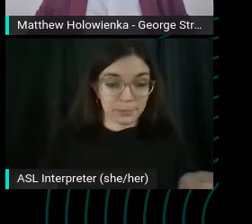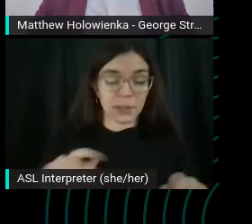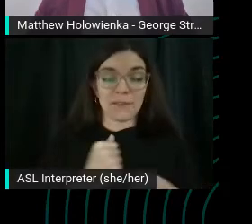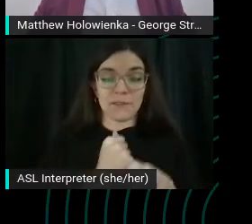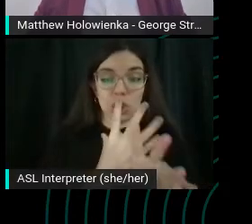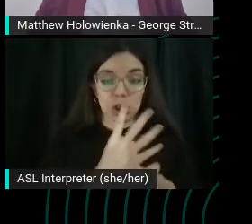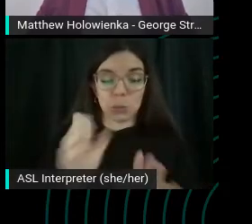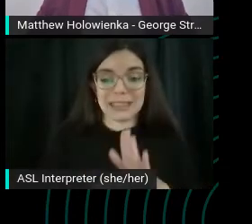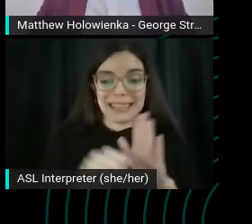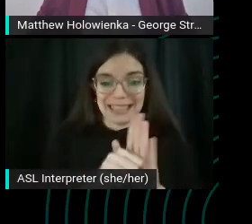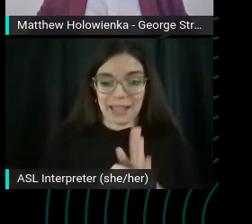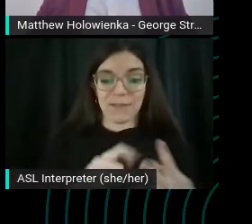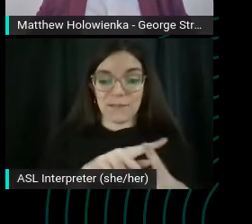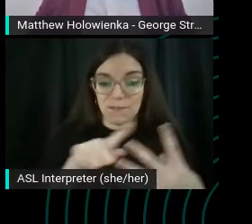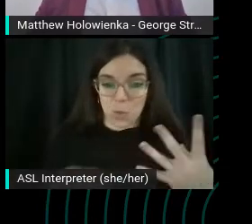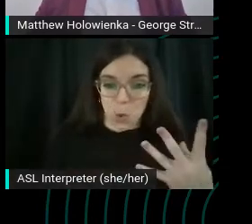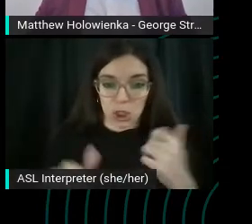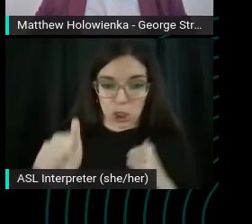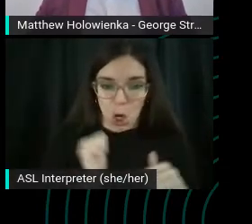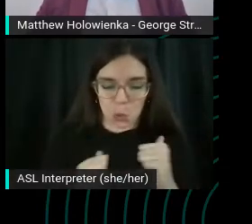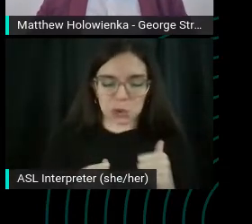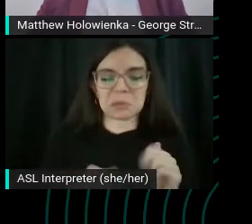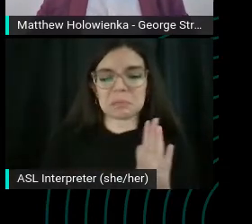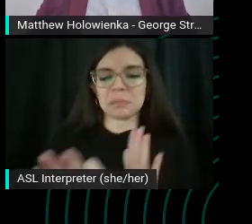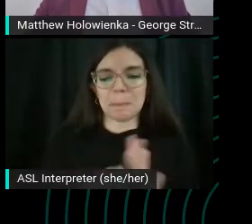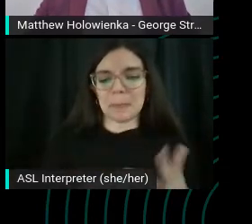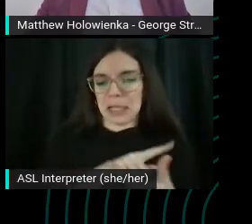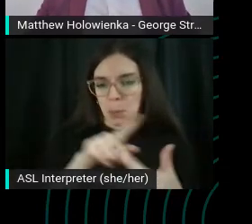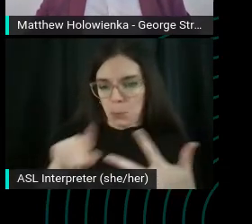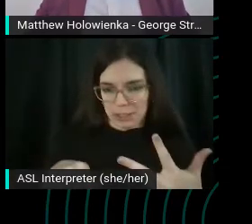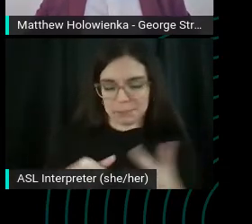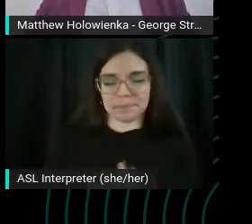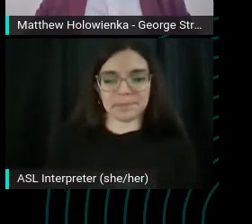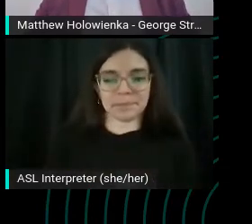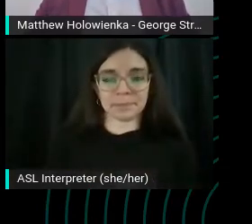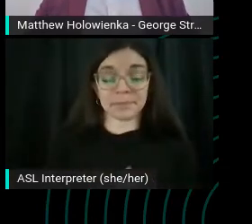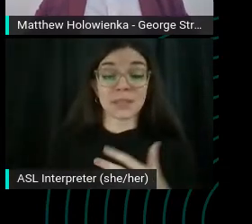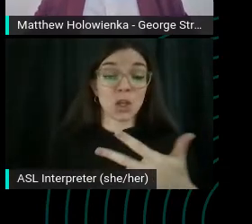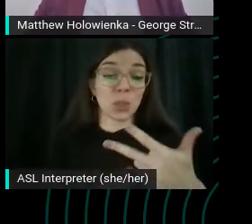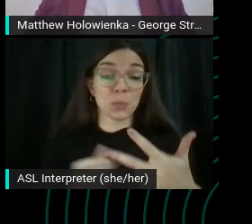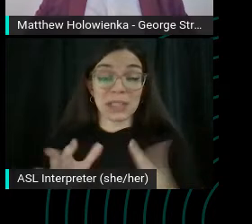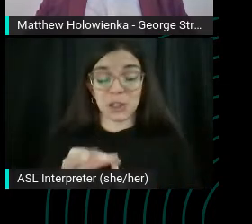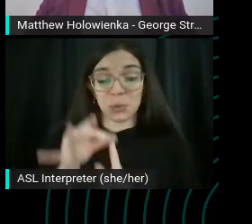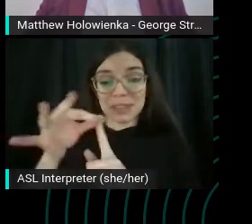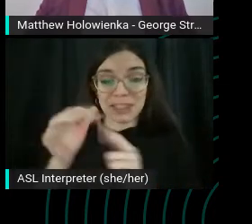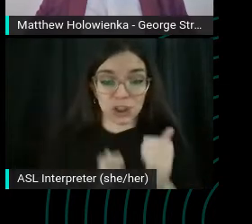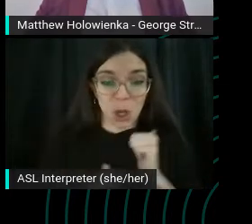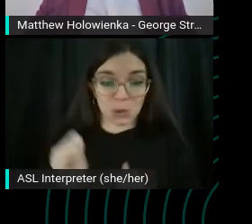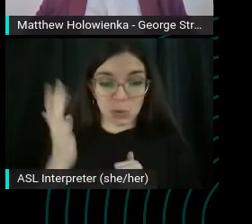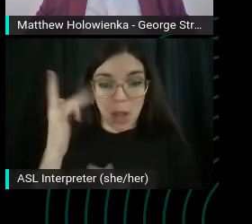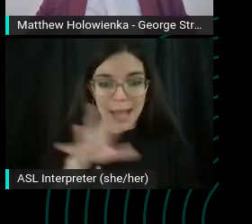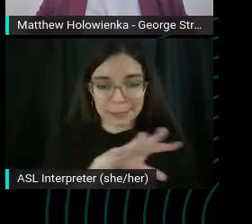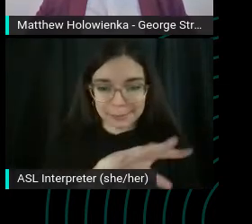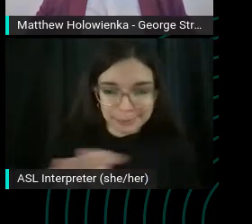I've chosen to highlight three today which are the first three that we did. These three were also unique, because they were filmed in a closed quarantine space in a private home